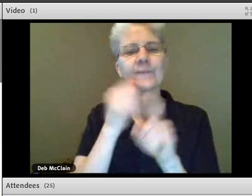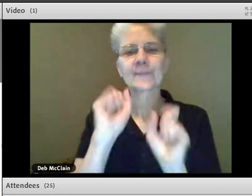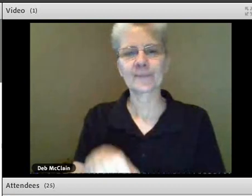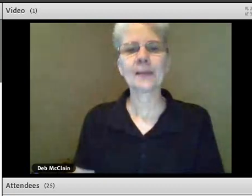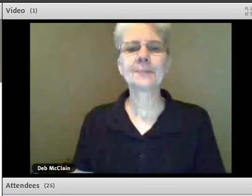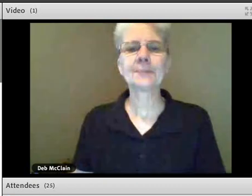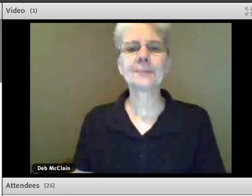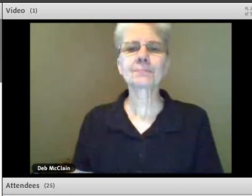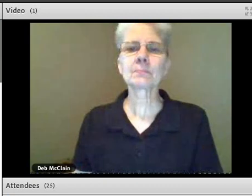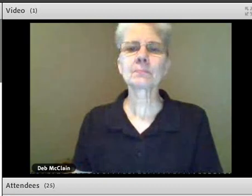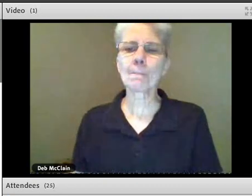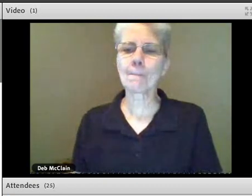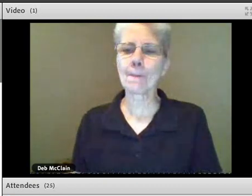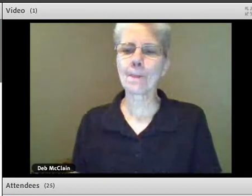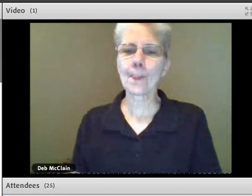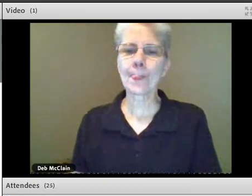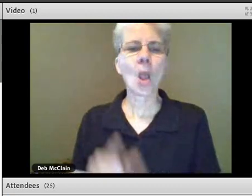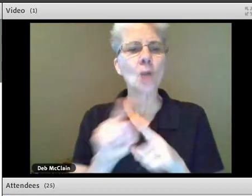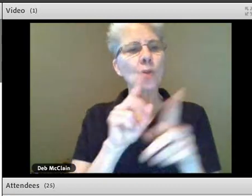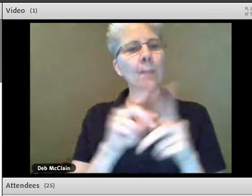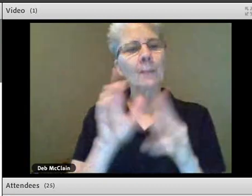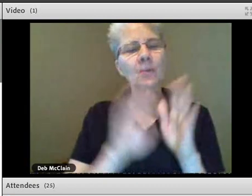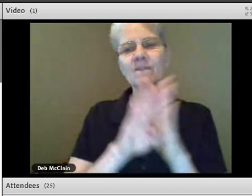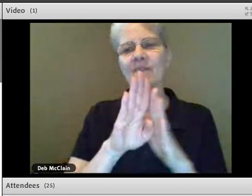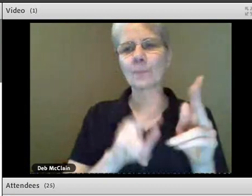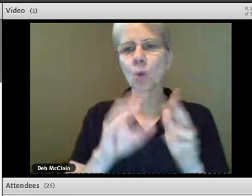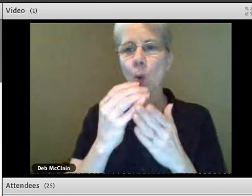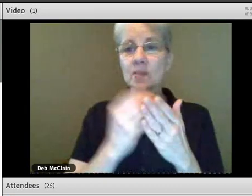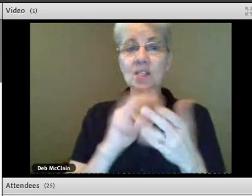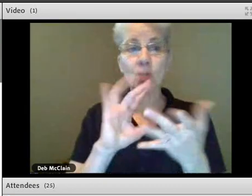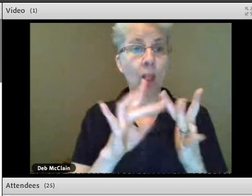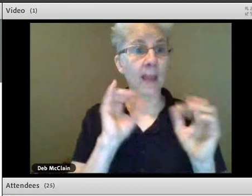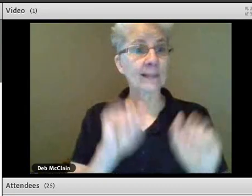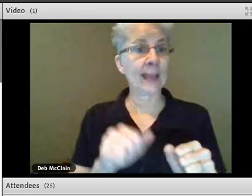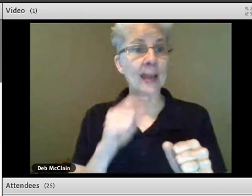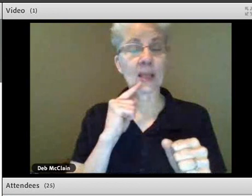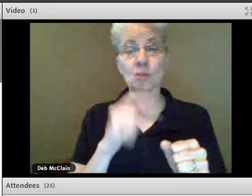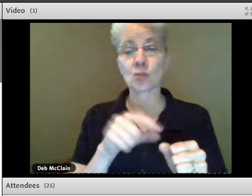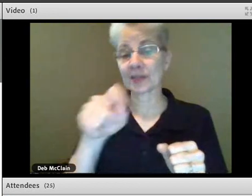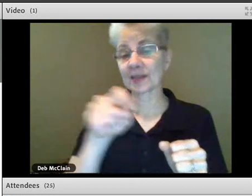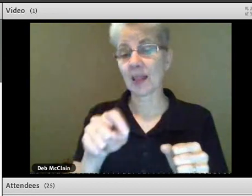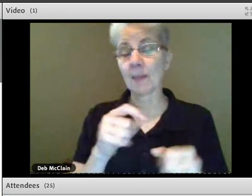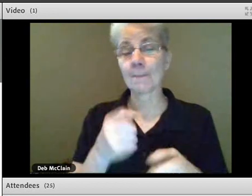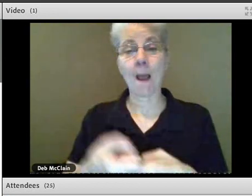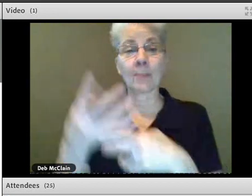And what's awesome is, there are people who have already developed these courses online, and you can simply download them and upload them to your own course,